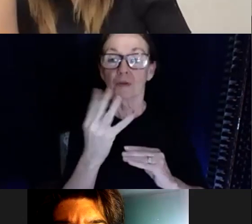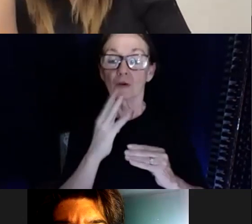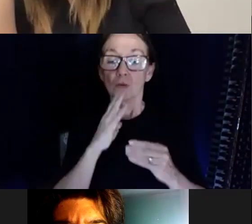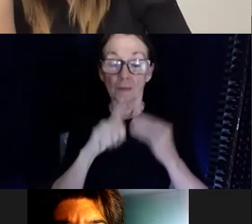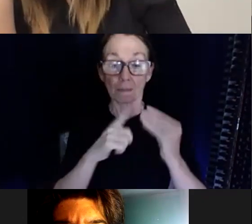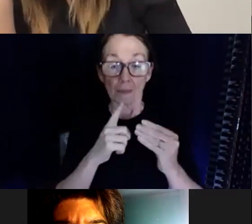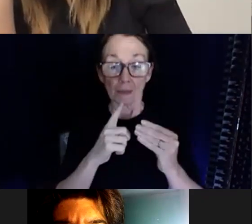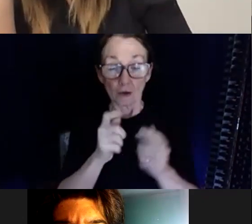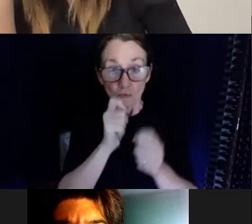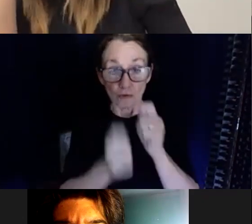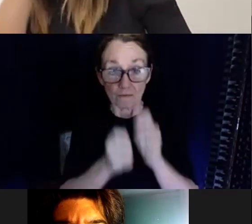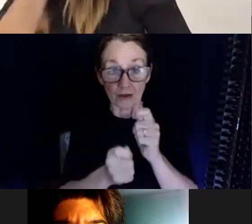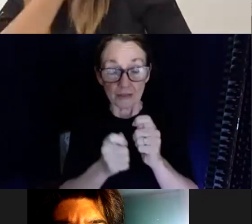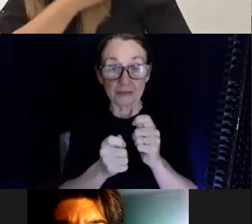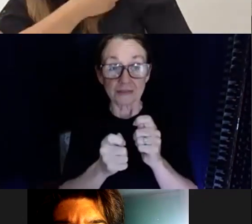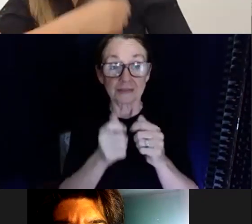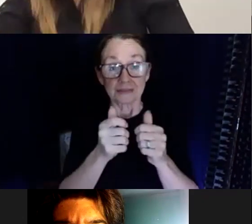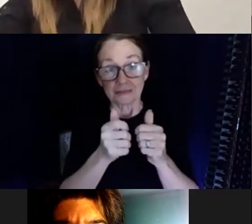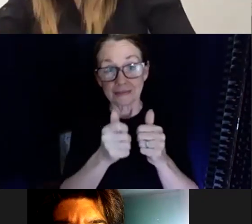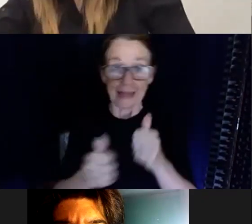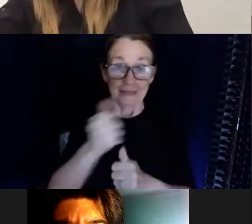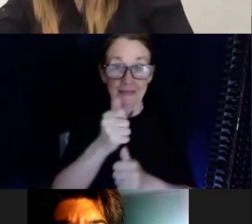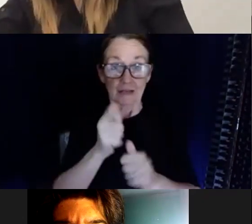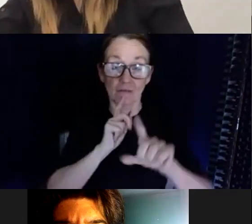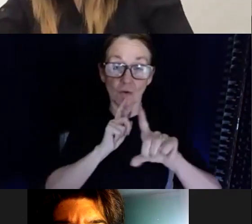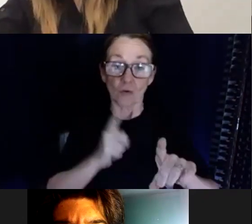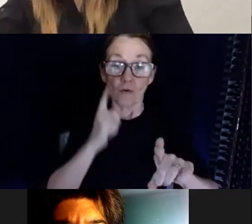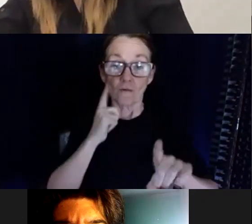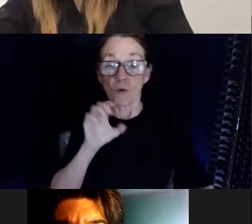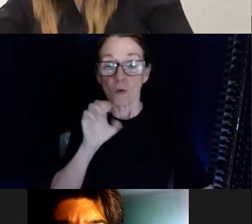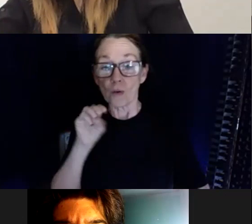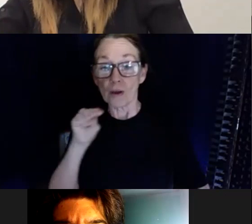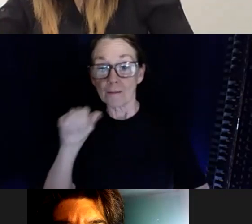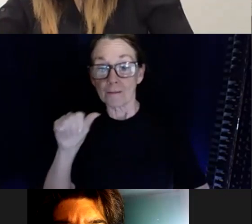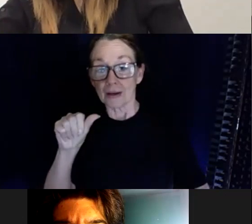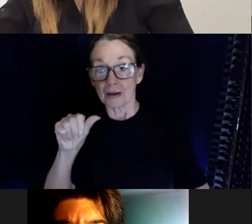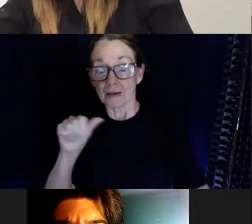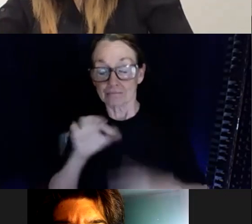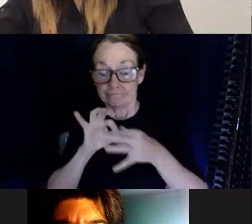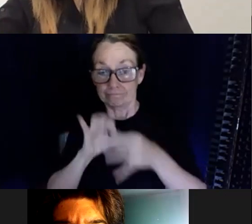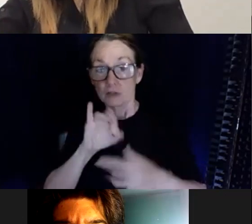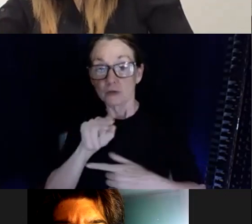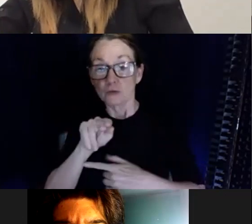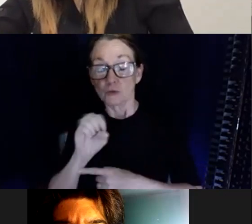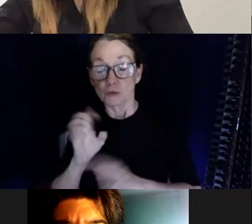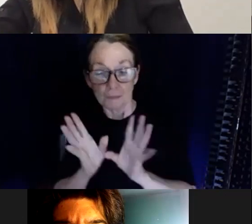AND THEN I'M GOING TO PULL UP THE AGENDA, WHICH WAS NUMBER FOUR.